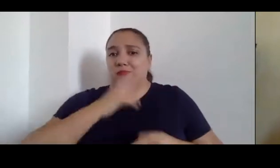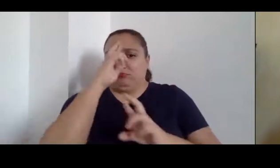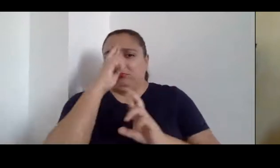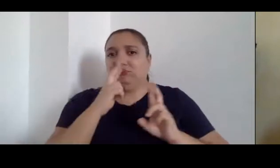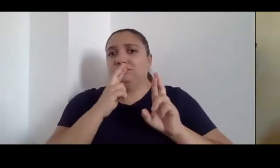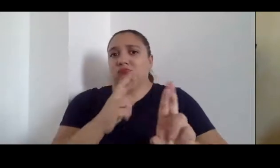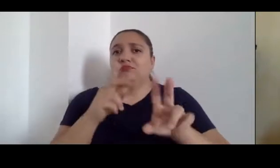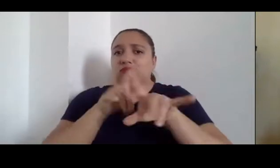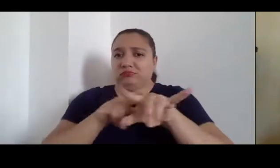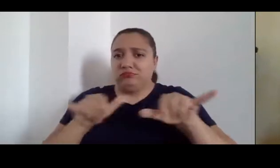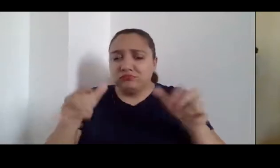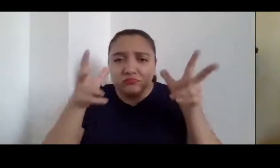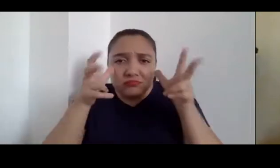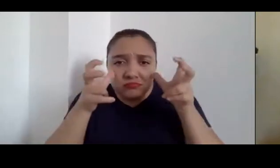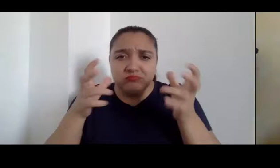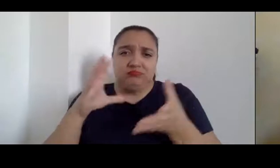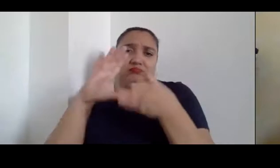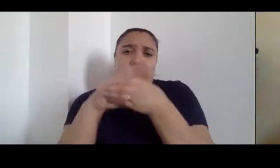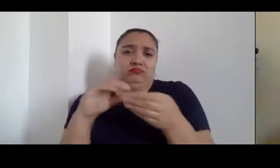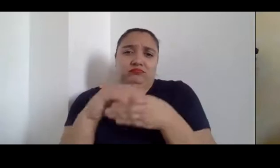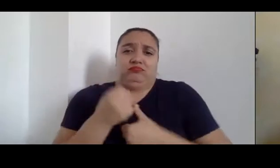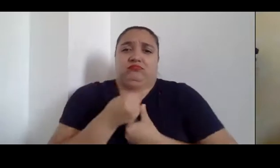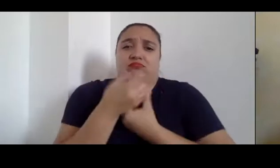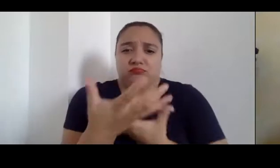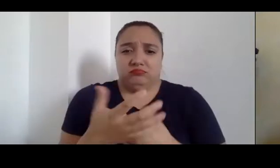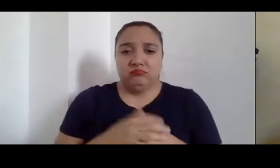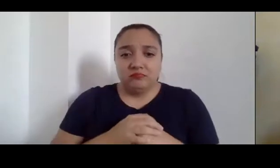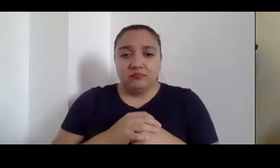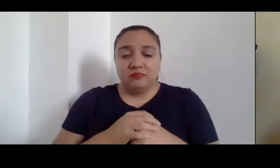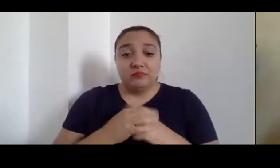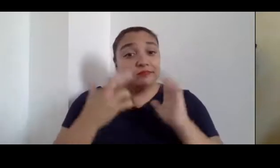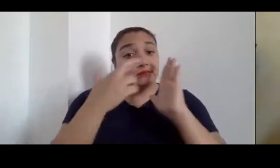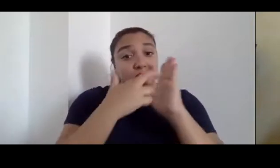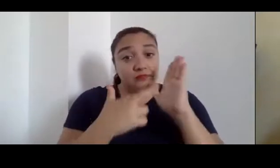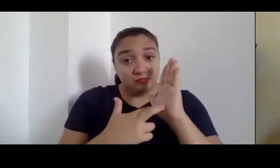These guidelines are a living commitment and may grow or change to reflect our learning